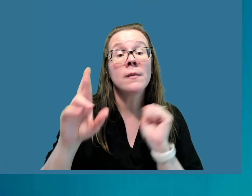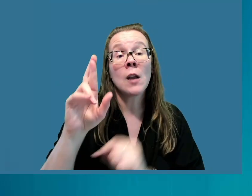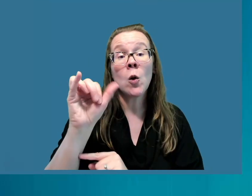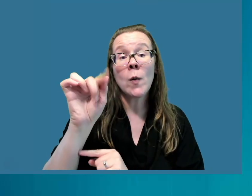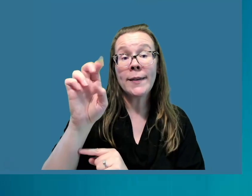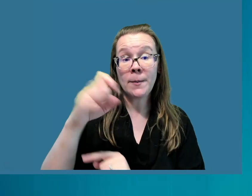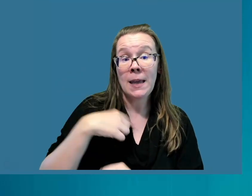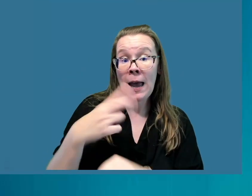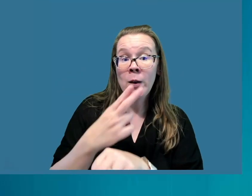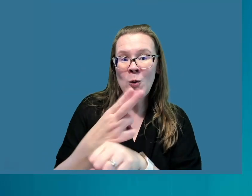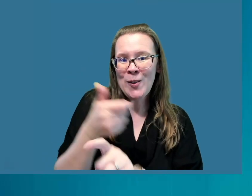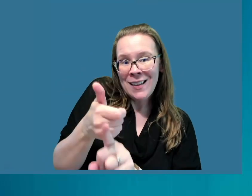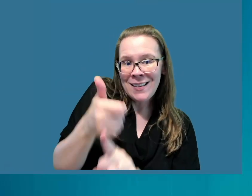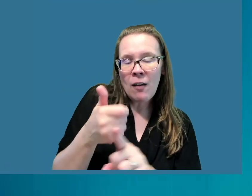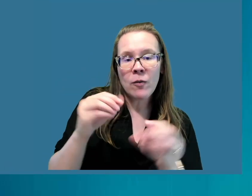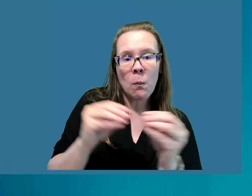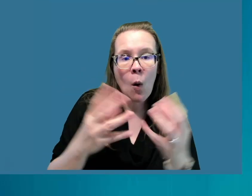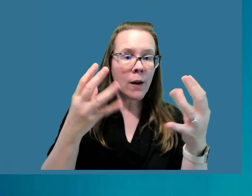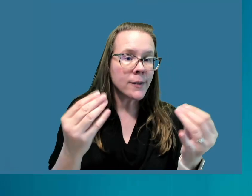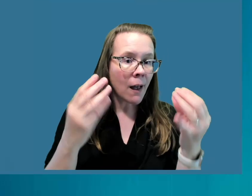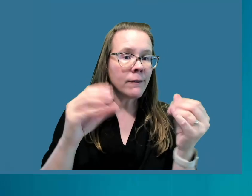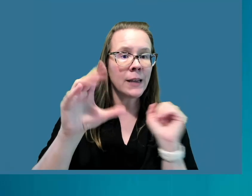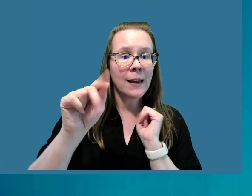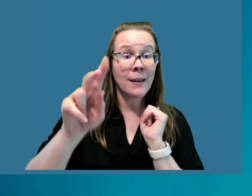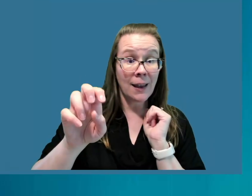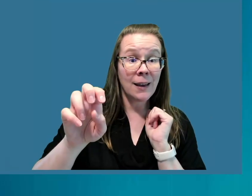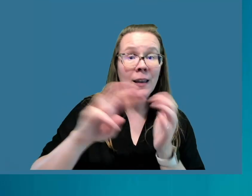the outside kind of cooks and sets; and so then it doesn't spread as much as a whole cookie.